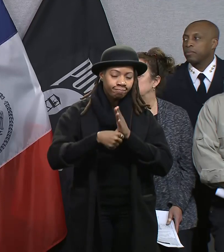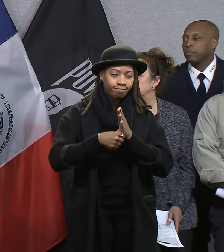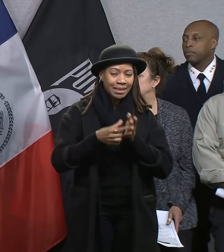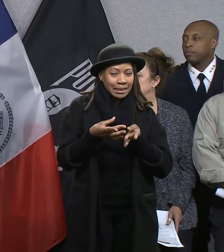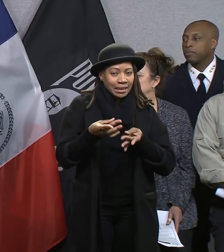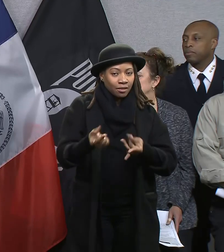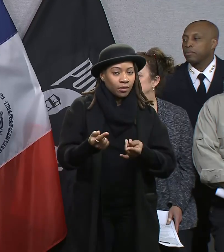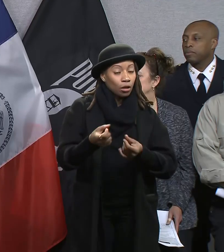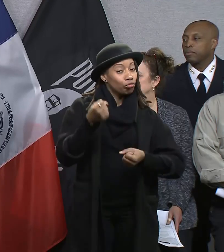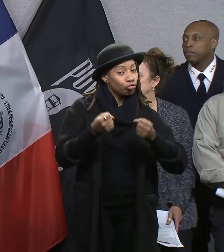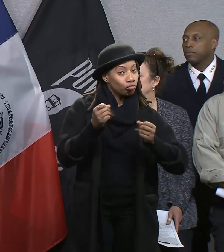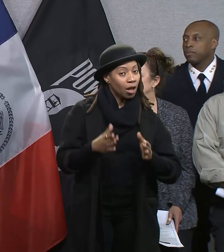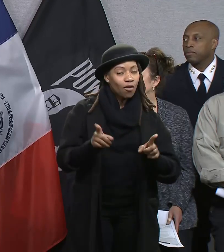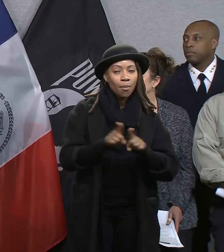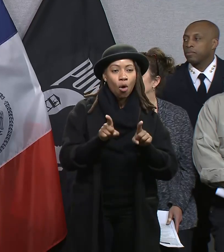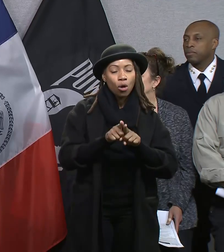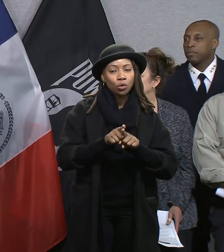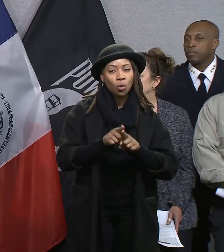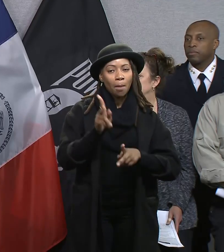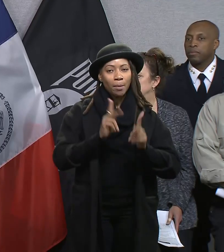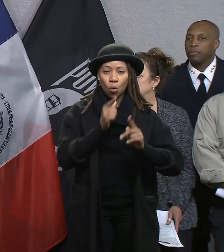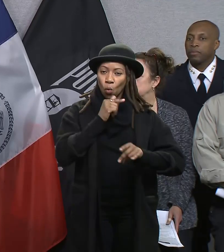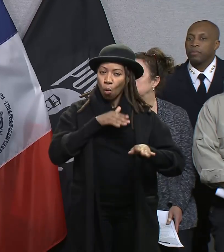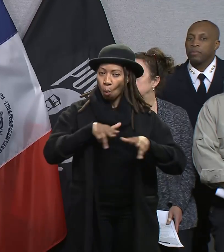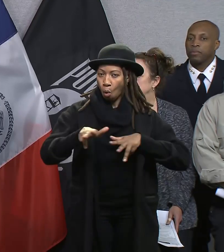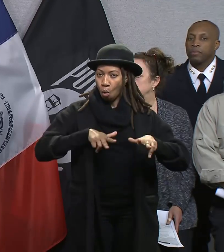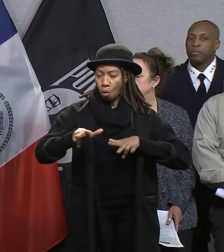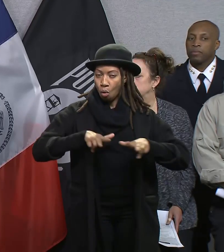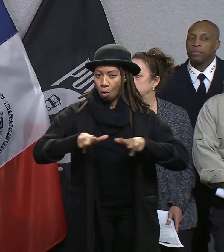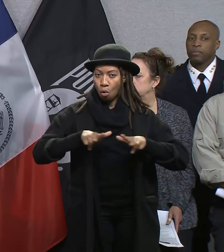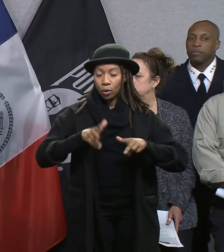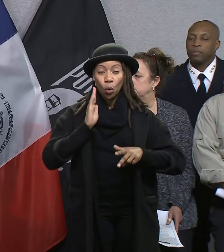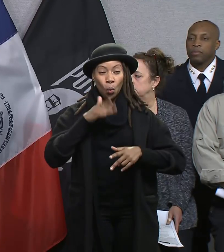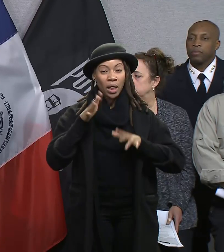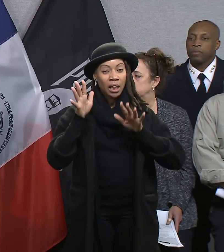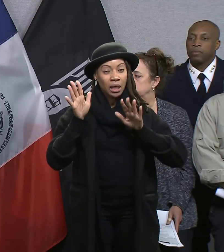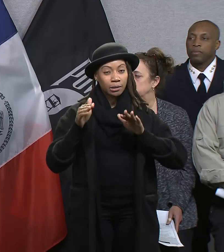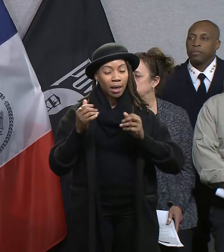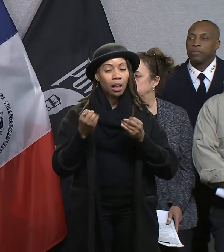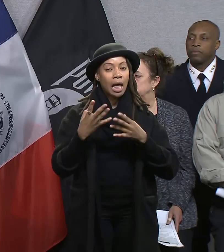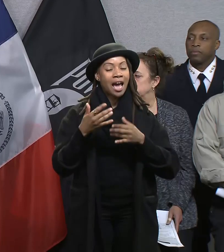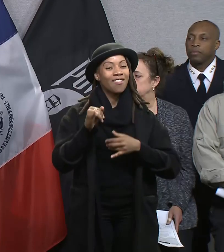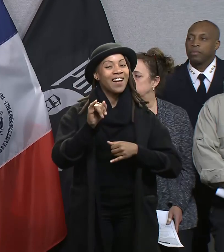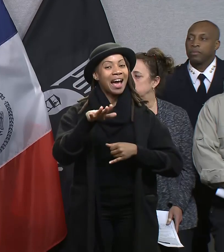PREFERABLE. IT WILL BE VERY SLOW AND MESSY OUT ON THE ROAD. I ALSO WANT TO NOTE IT'S GOING TO BE VERY SLIPPERY. BOTH FOR